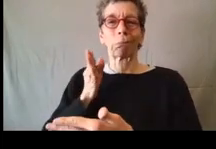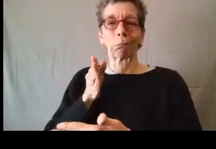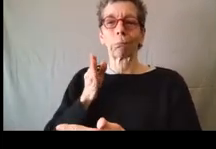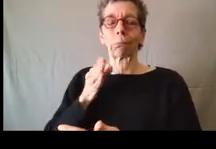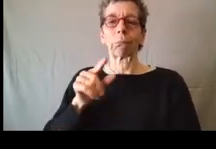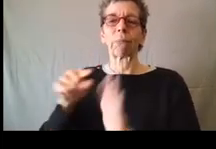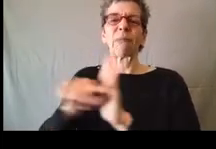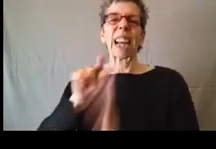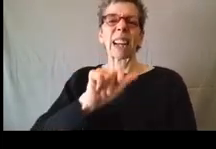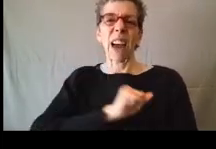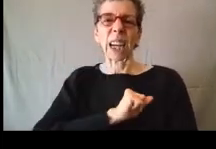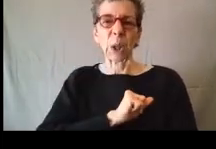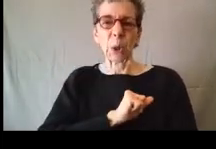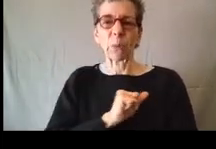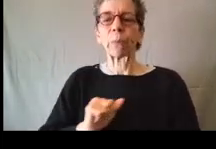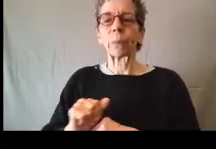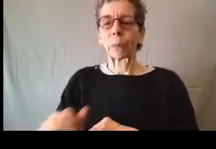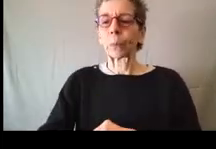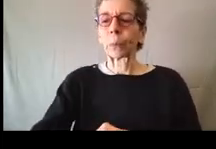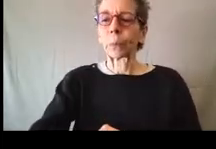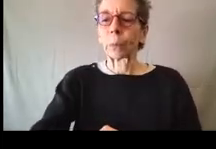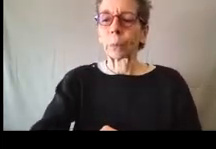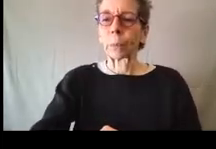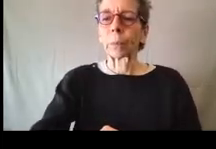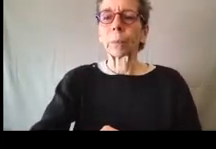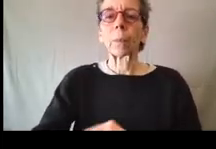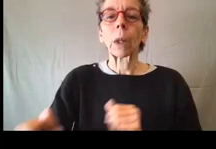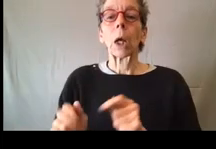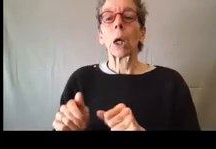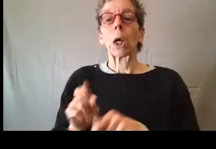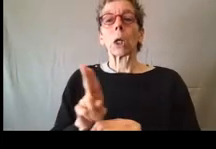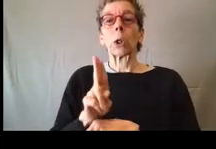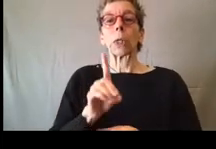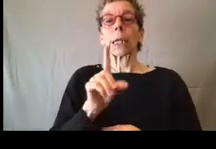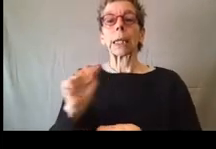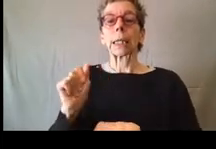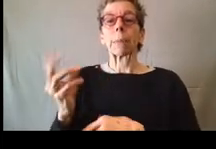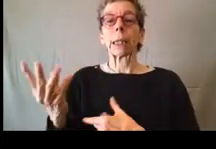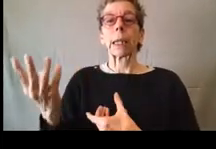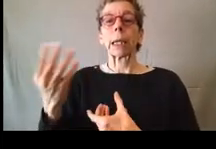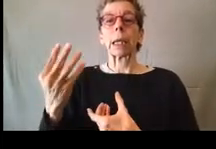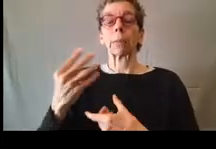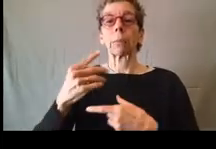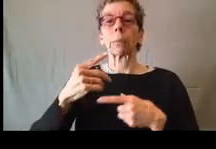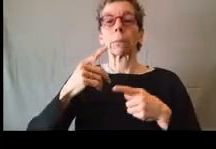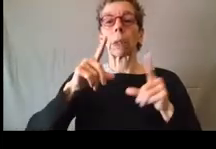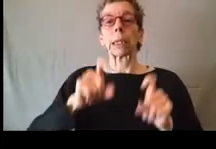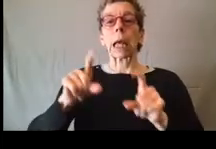with disabilities. Using the disability Implicit Association Test, they first asked: What if